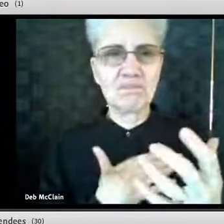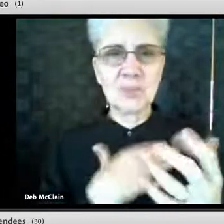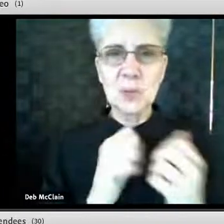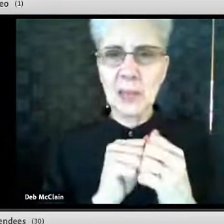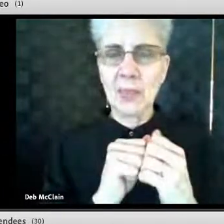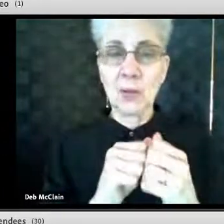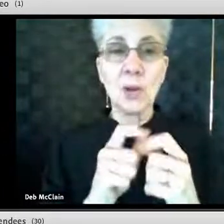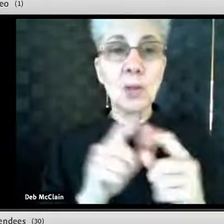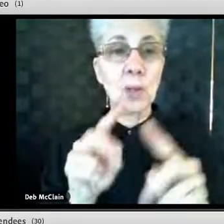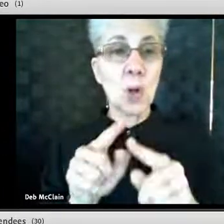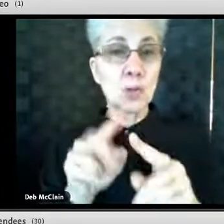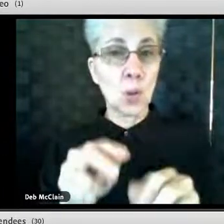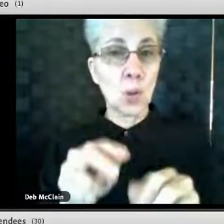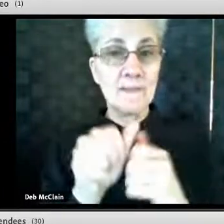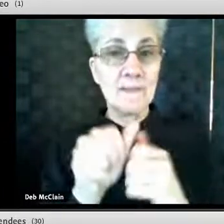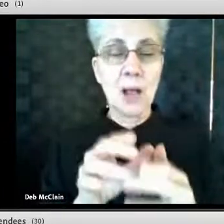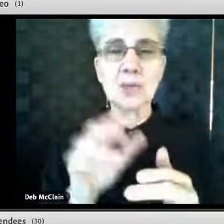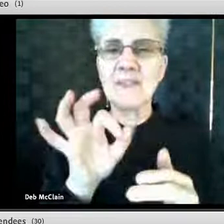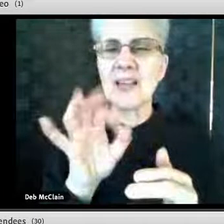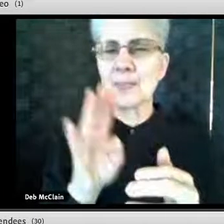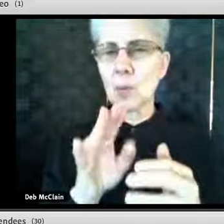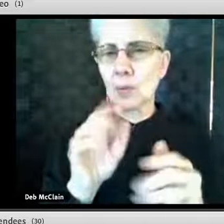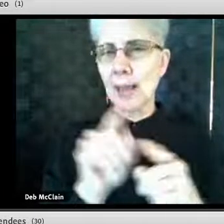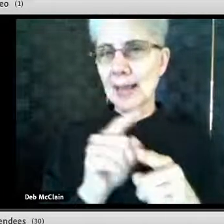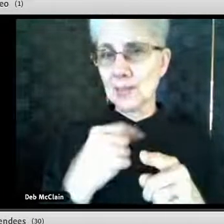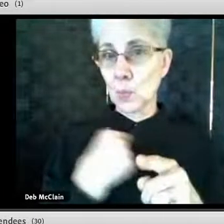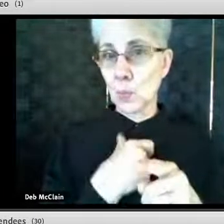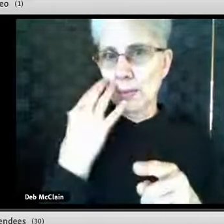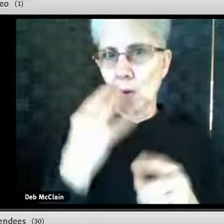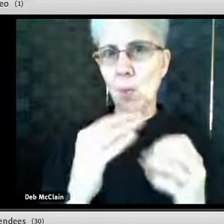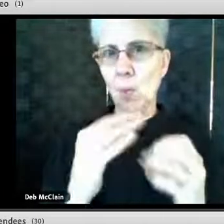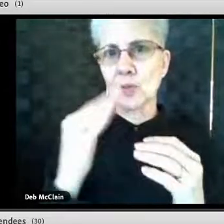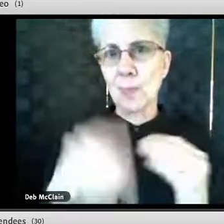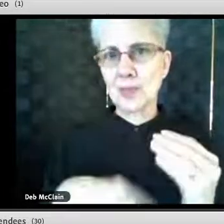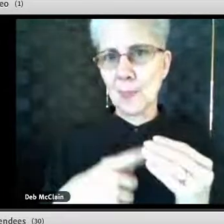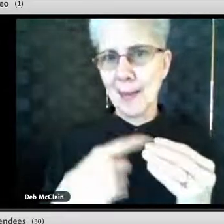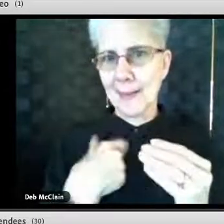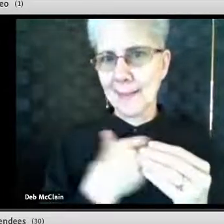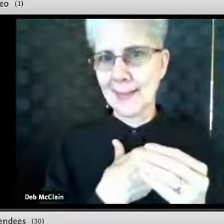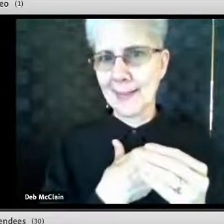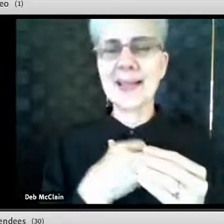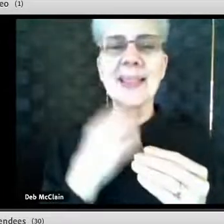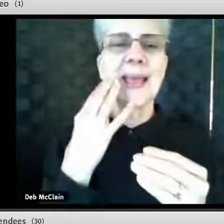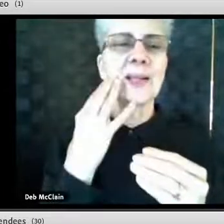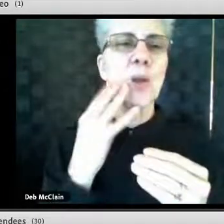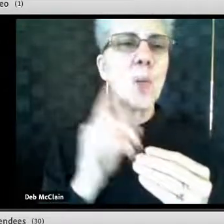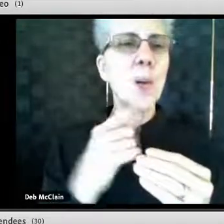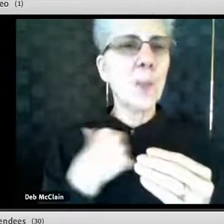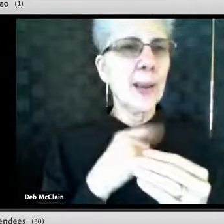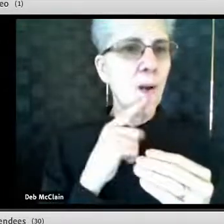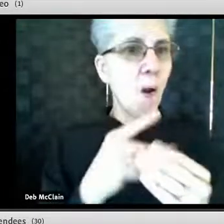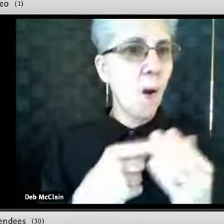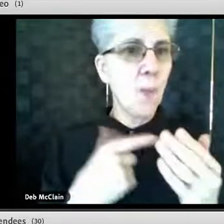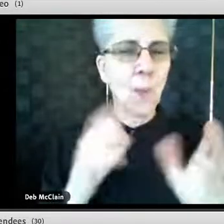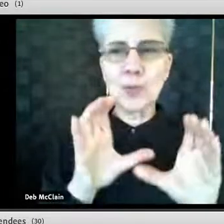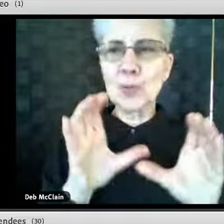Also, you can look at your followers. Facebook knows, as we know, way too much about us. They know where we are, what we're doing,